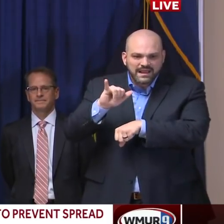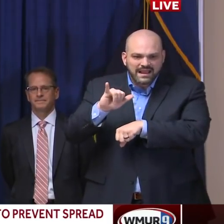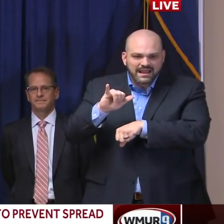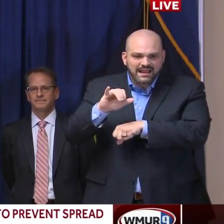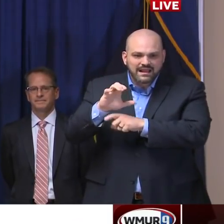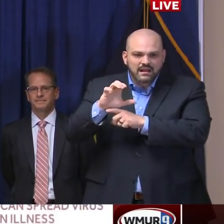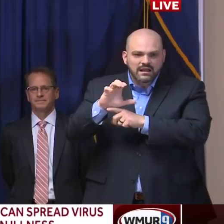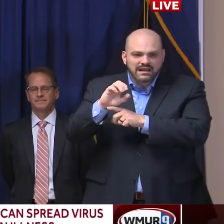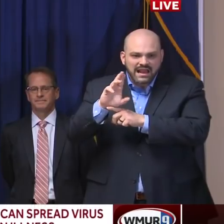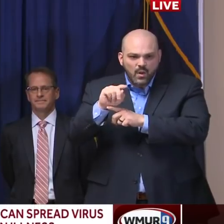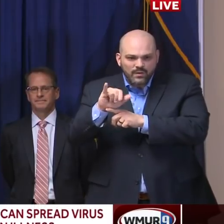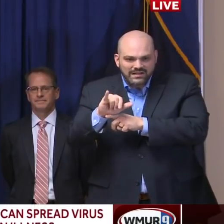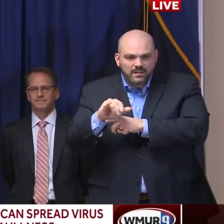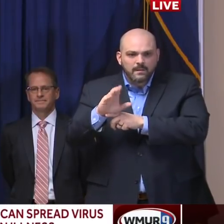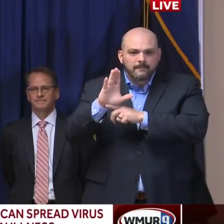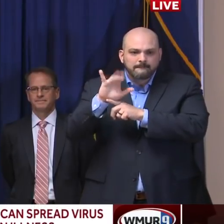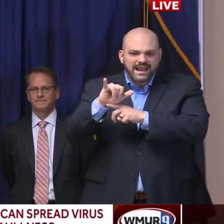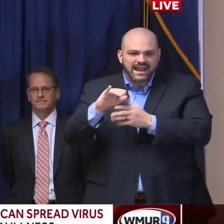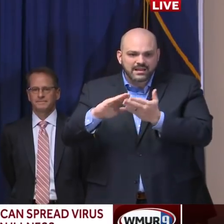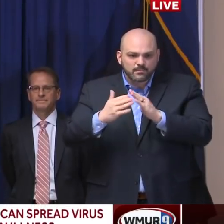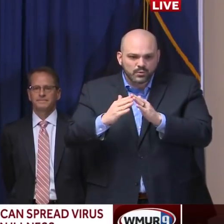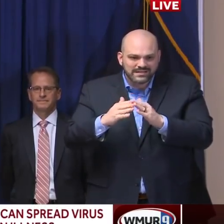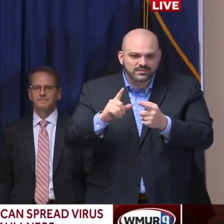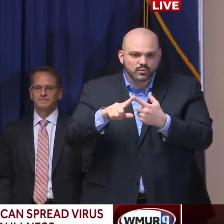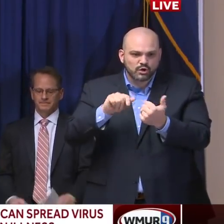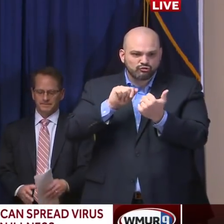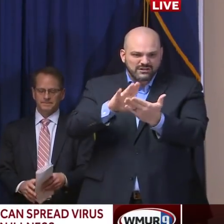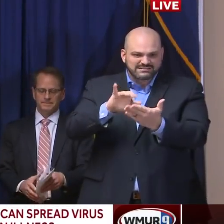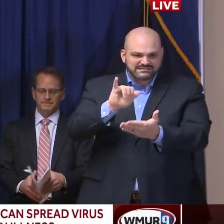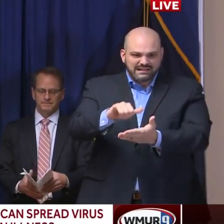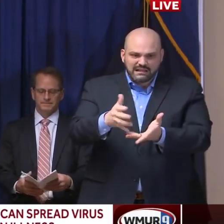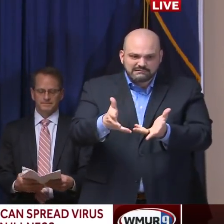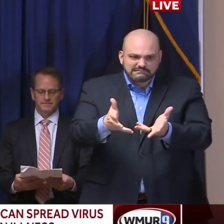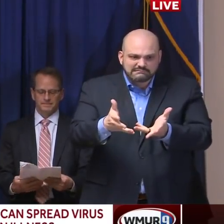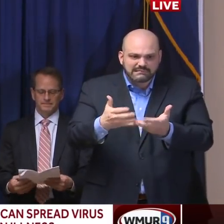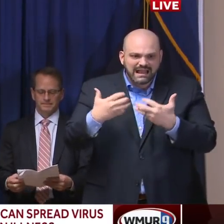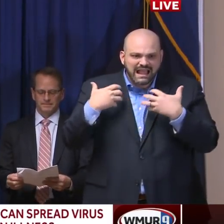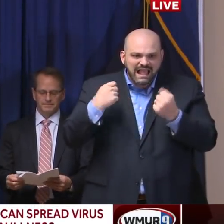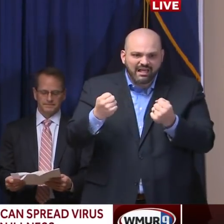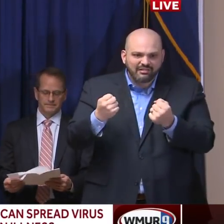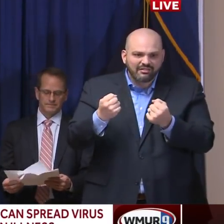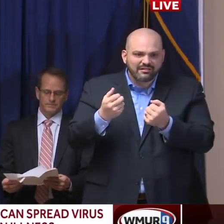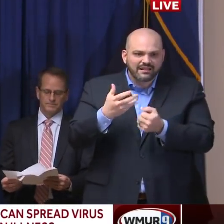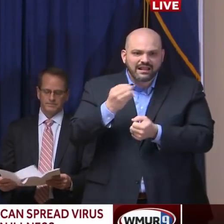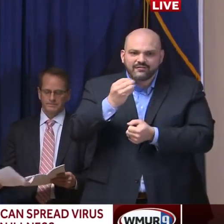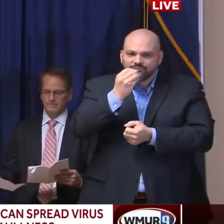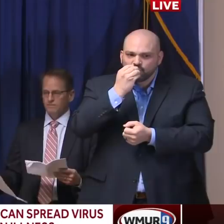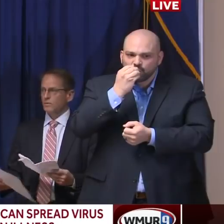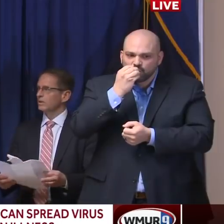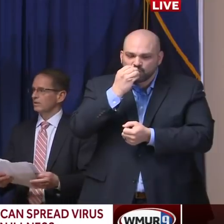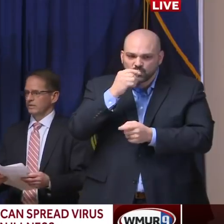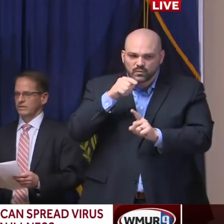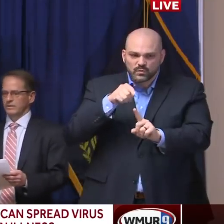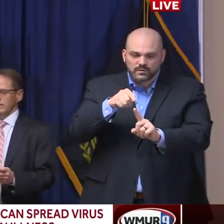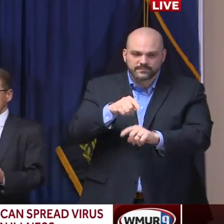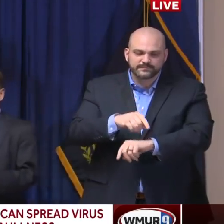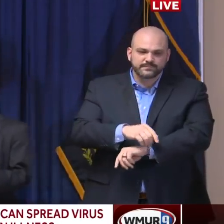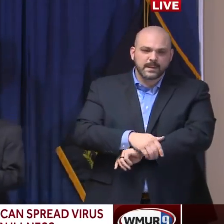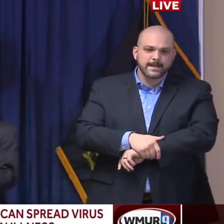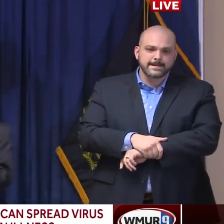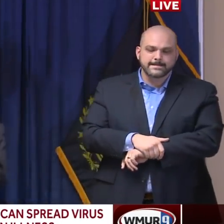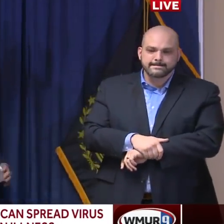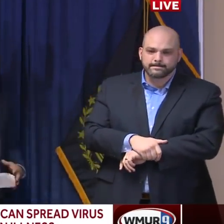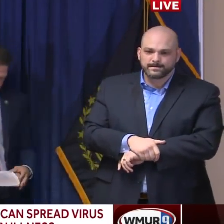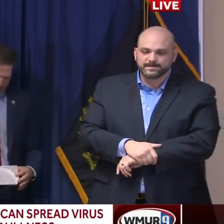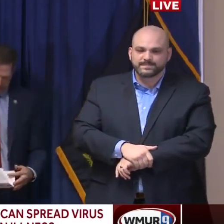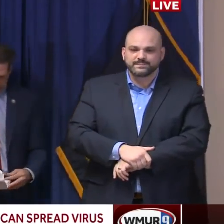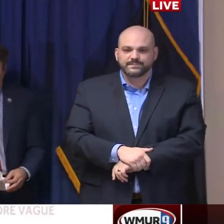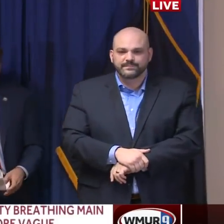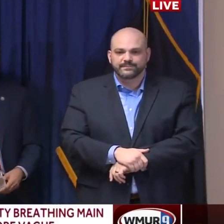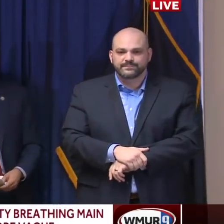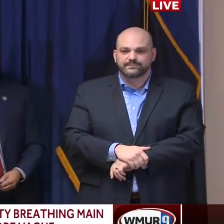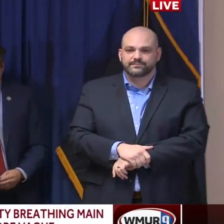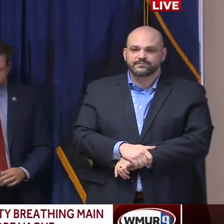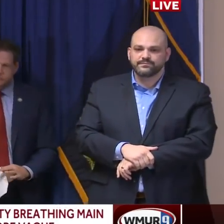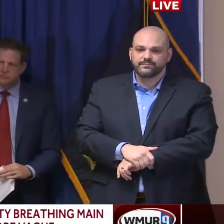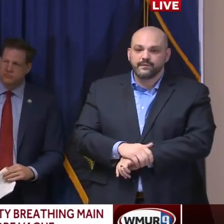WHERE ARE WE GOING TO GET THE RESOURCES SPECIFICALLY BY COUNTY PERHAPS OR BY COMMUNITY TO ADDRESS THE HEALTH NEEDS?